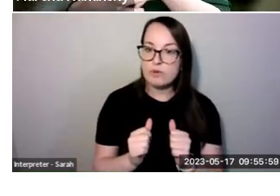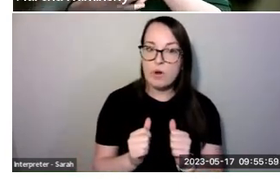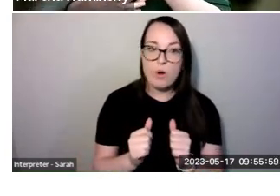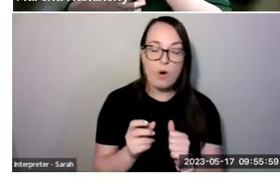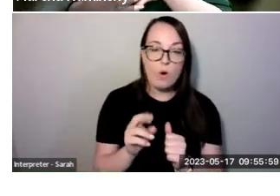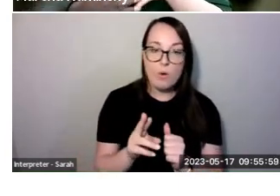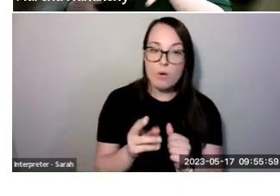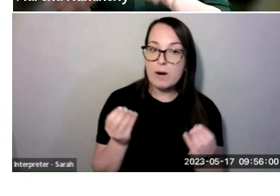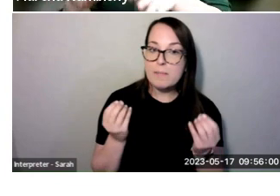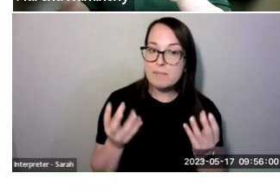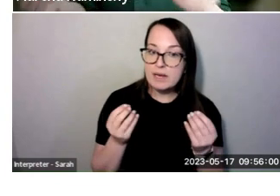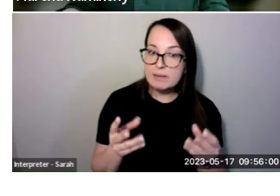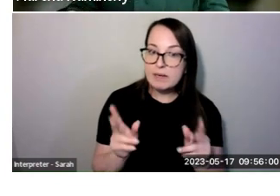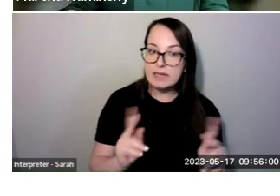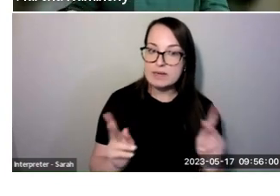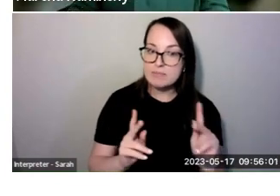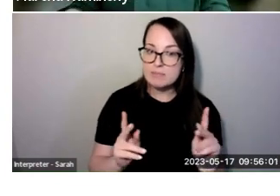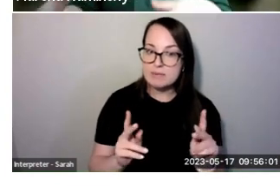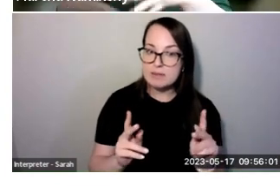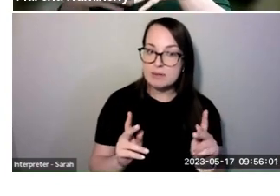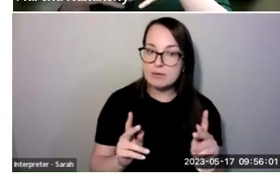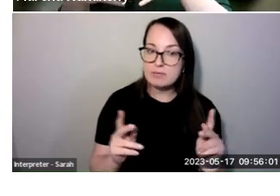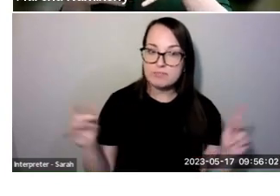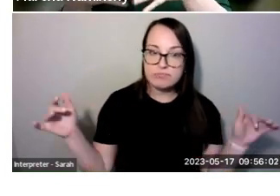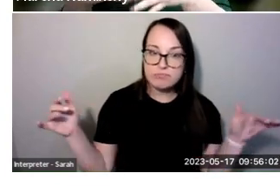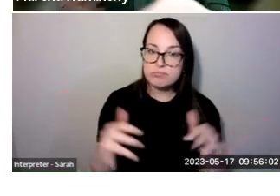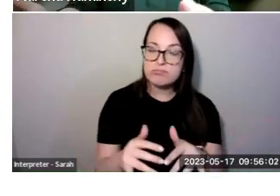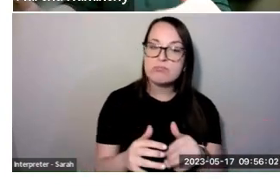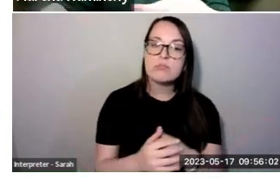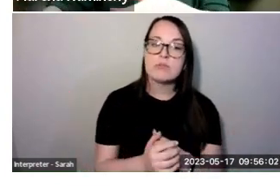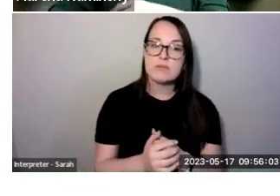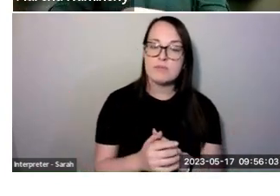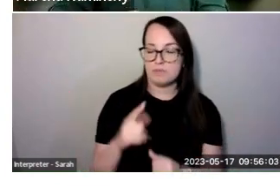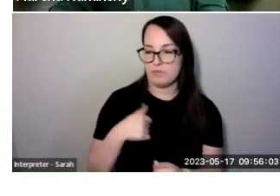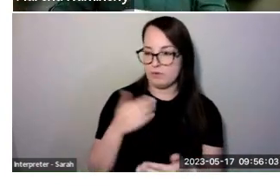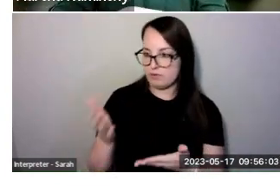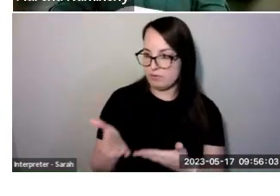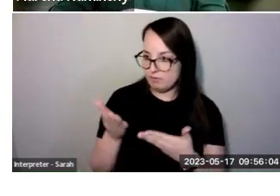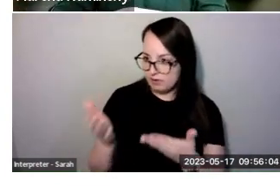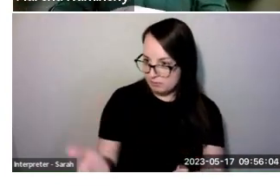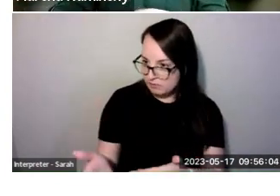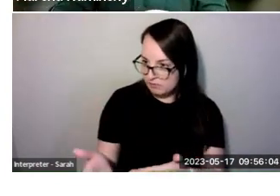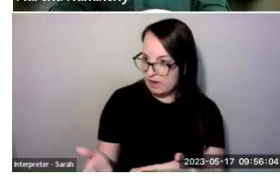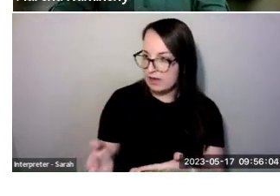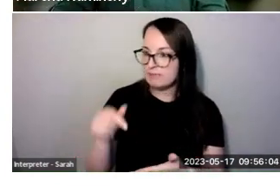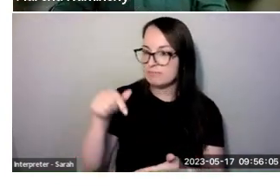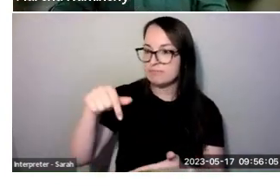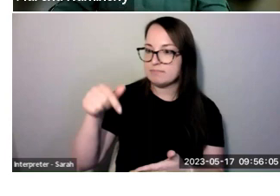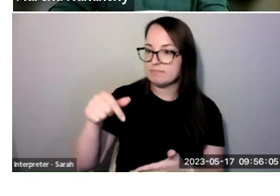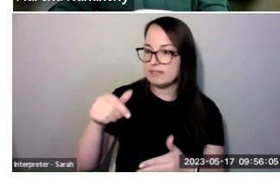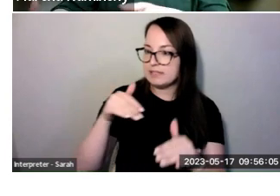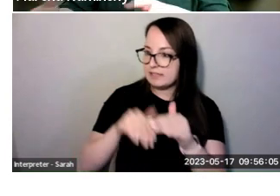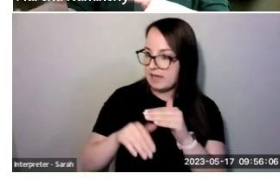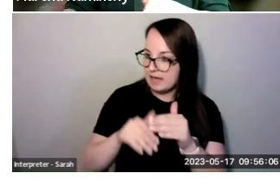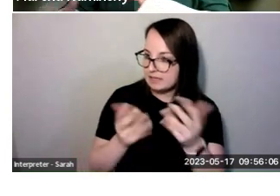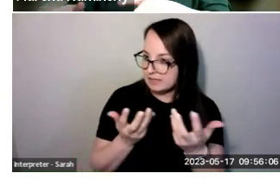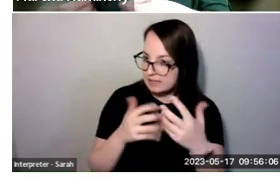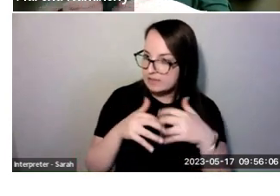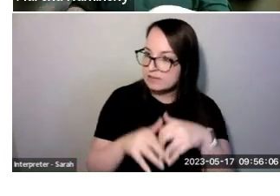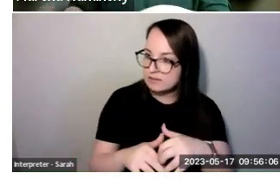volunteer for a show, that group, each time you have a new group or have a lot of people coming in, be like, hey, this is what we provide.